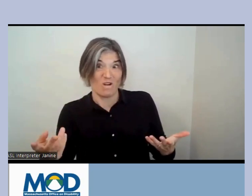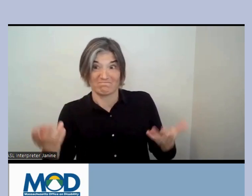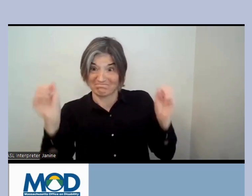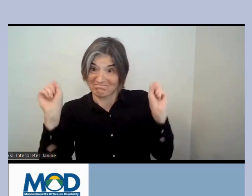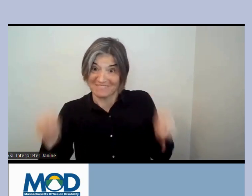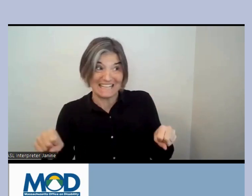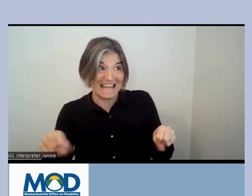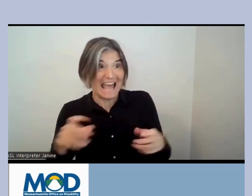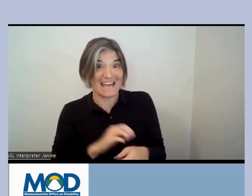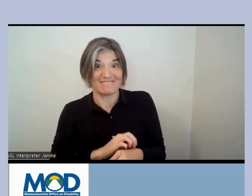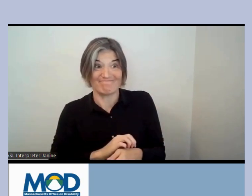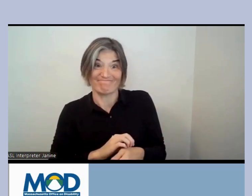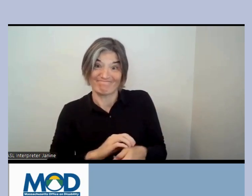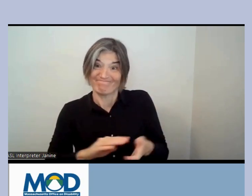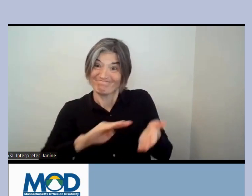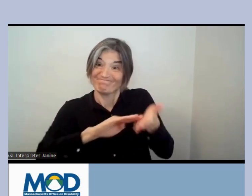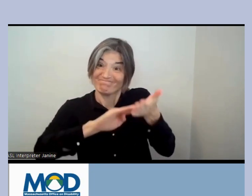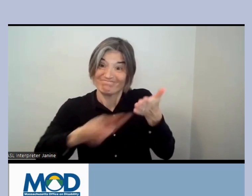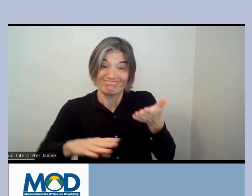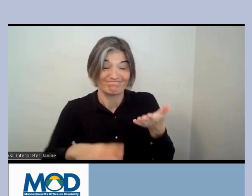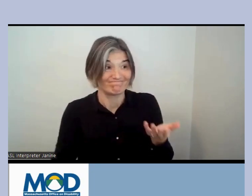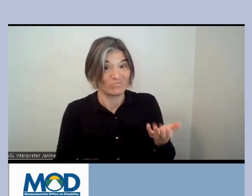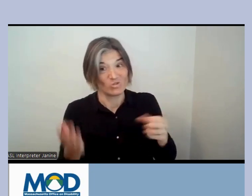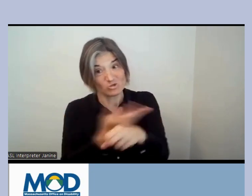to get it in place before there are performance issues.